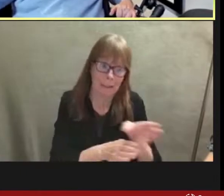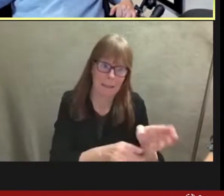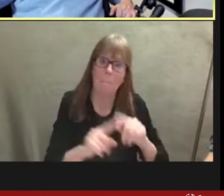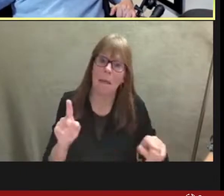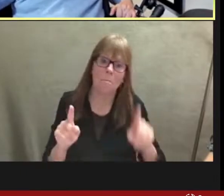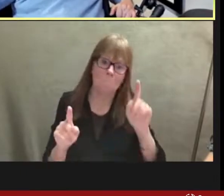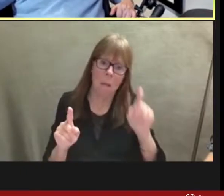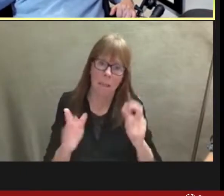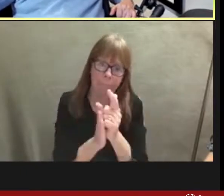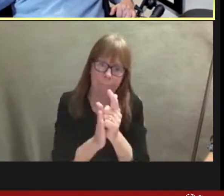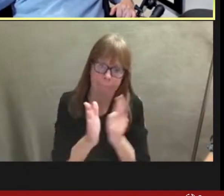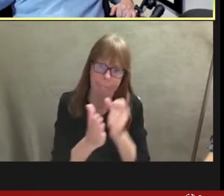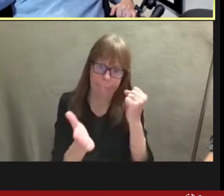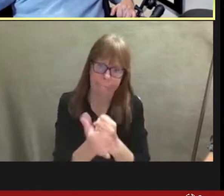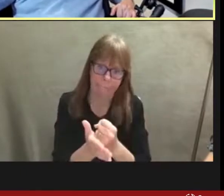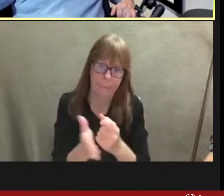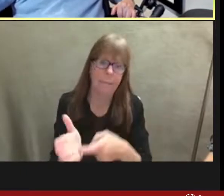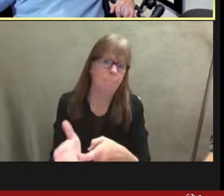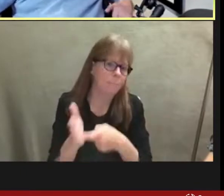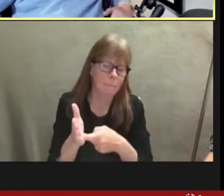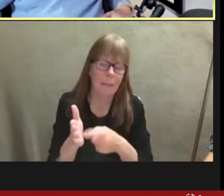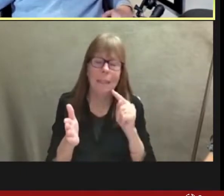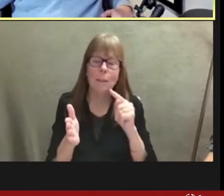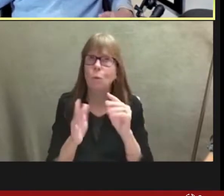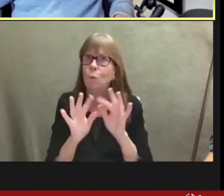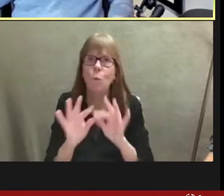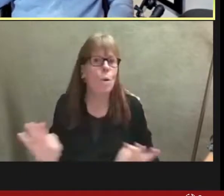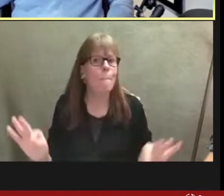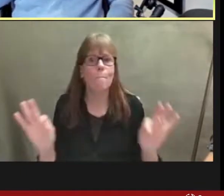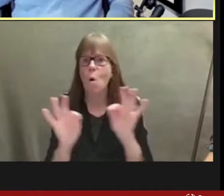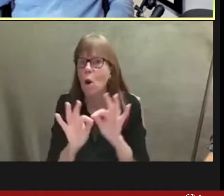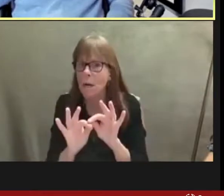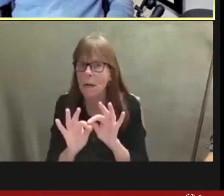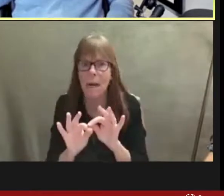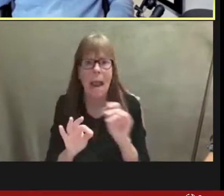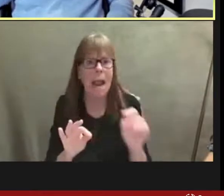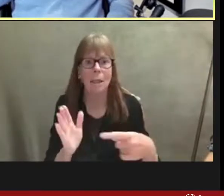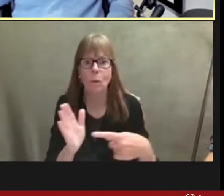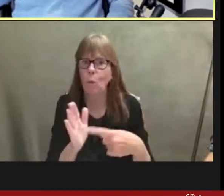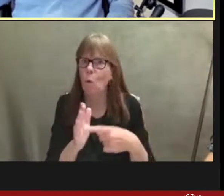It's too important and long overdue to leave it to the whims of medical curriculum committees